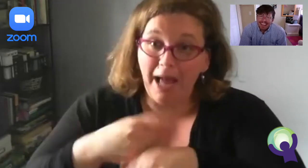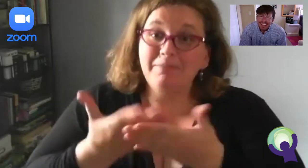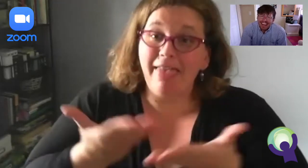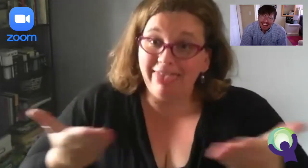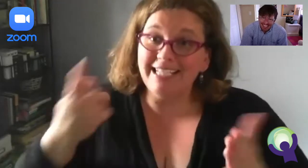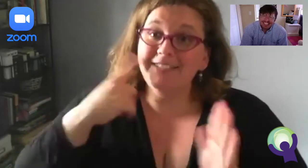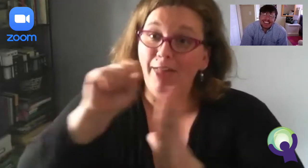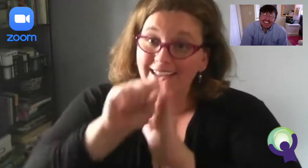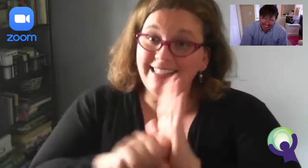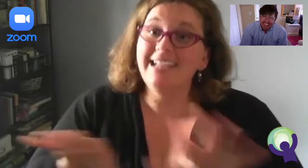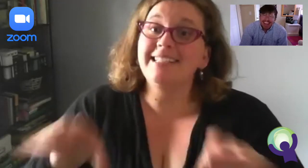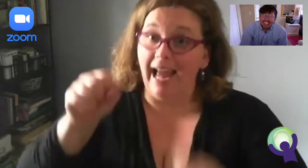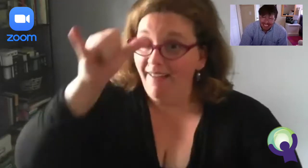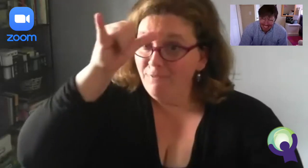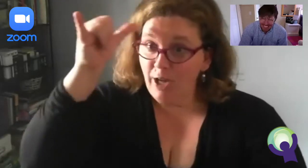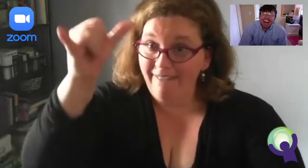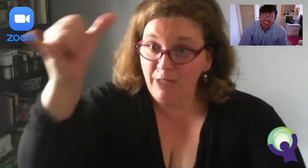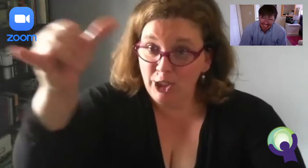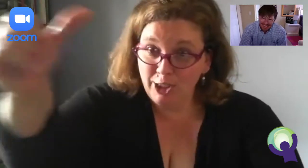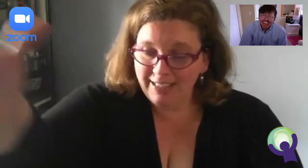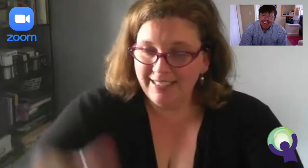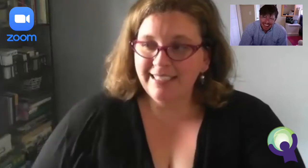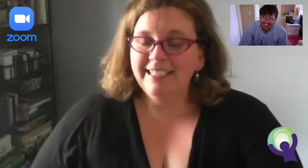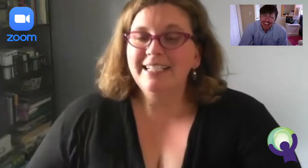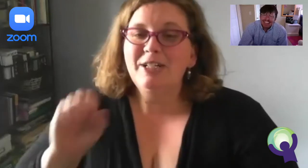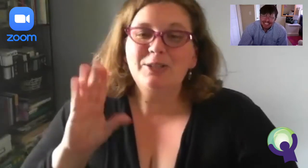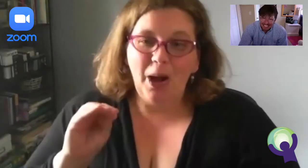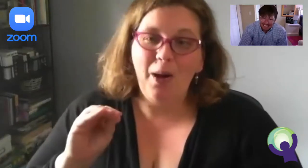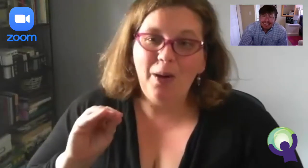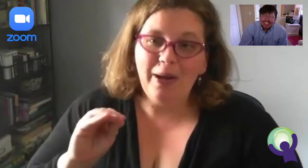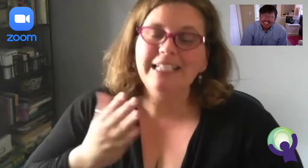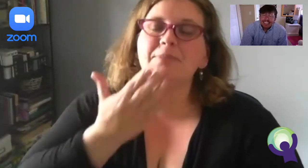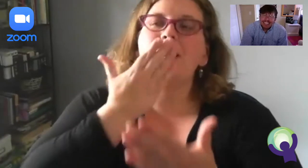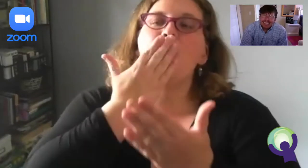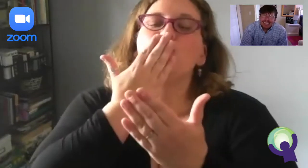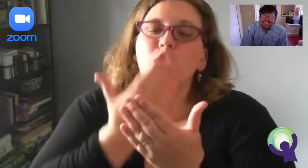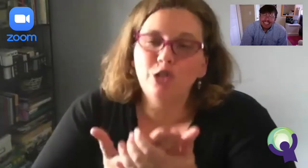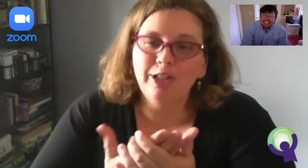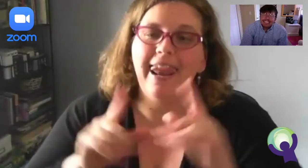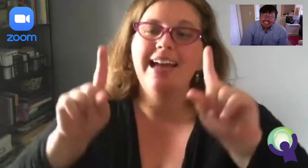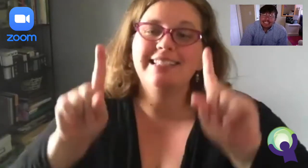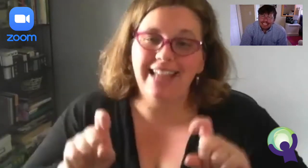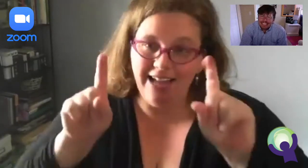and often things at the state level can take forever.